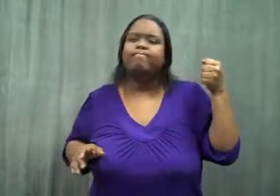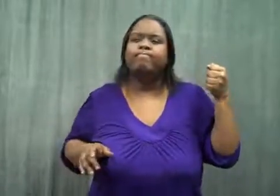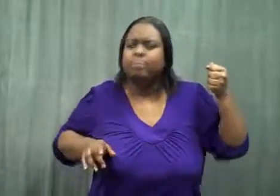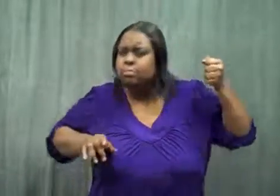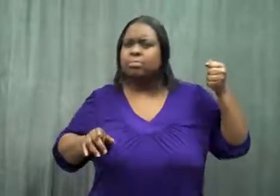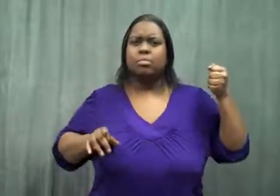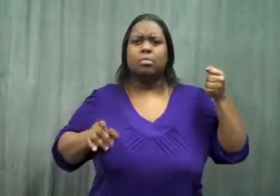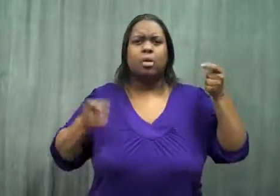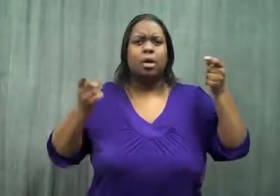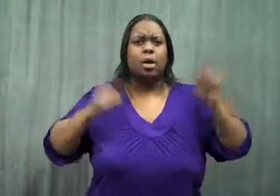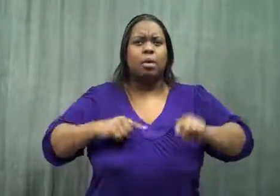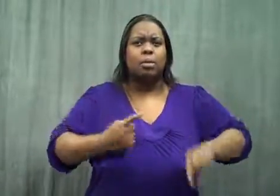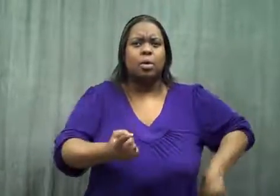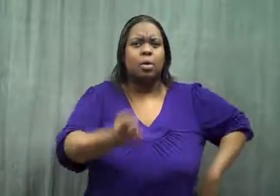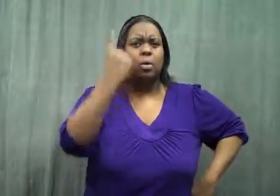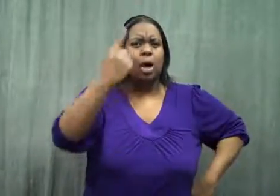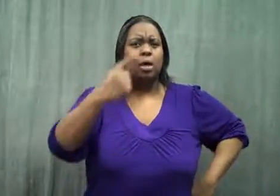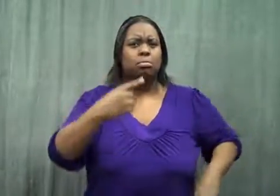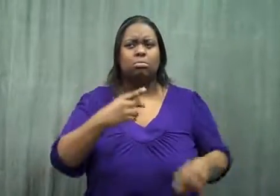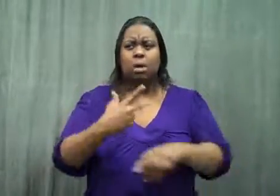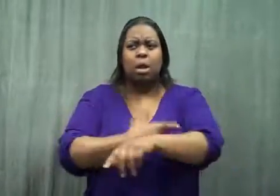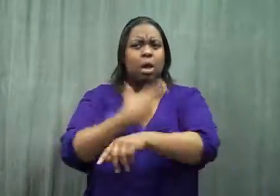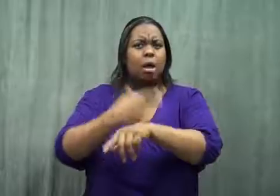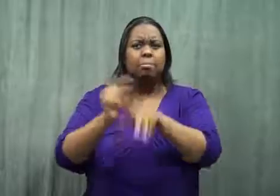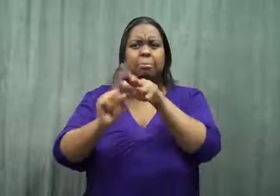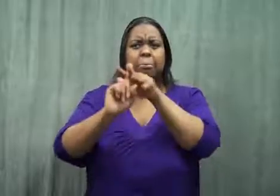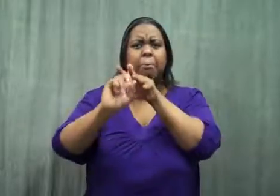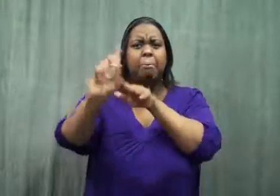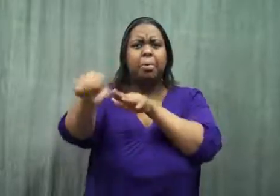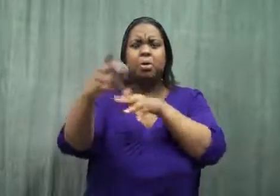One lamb turned up missing!